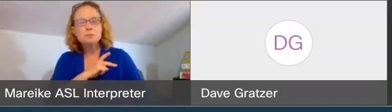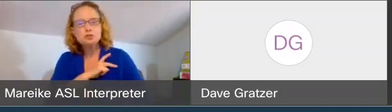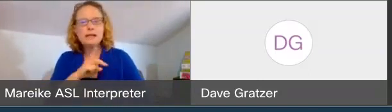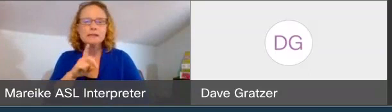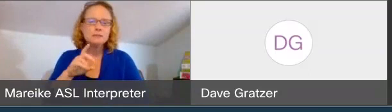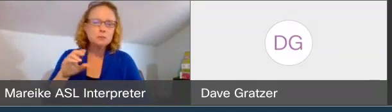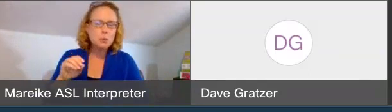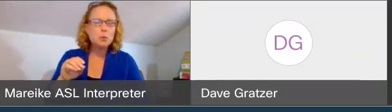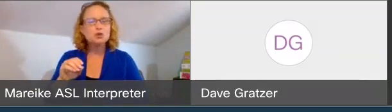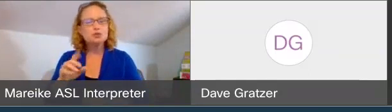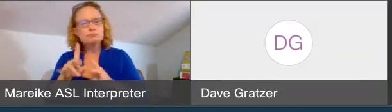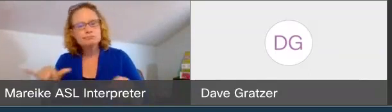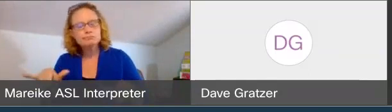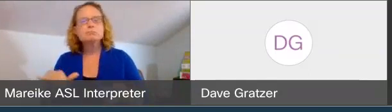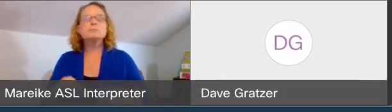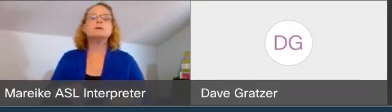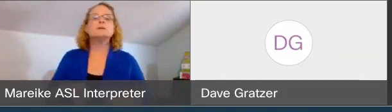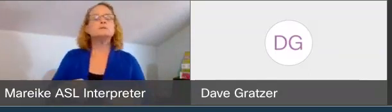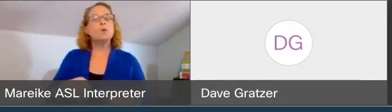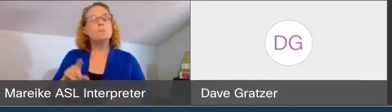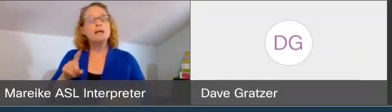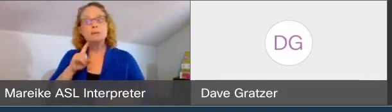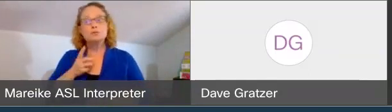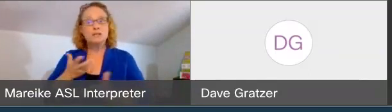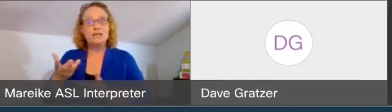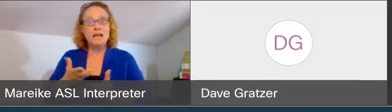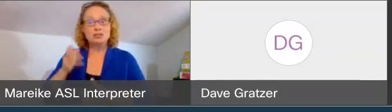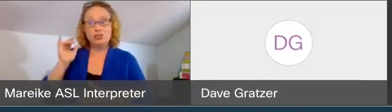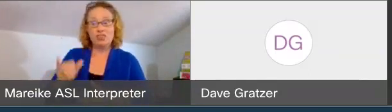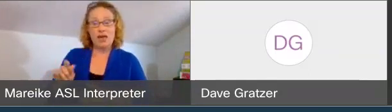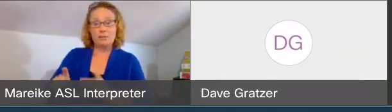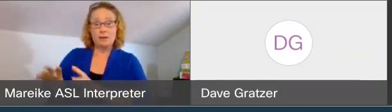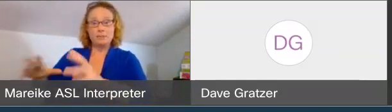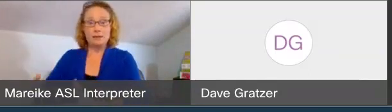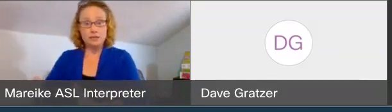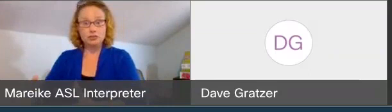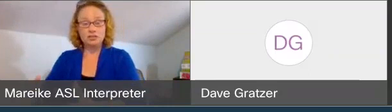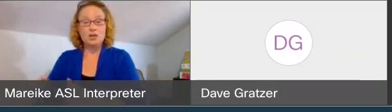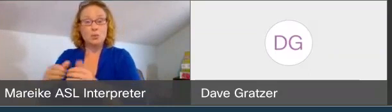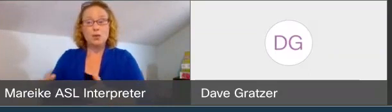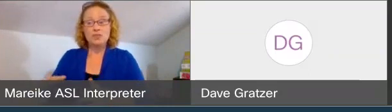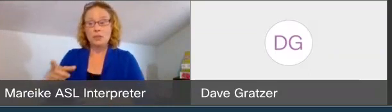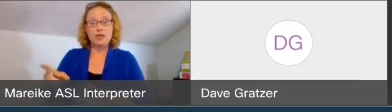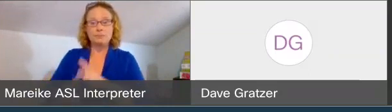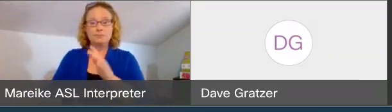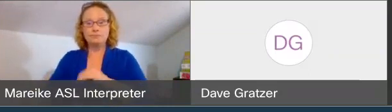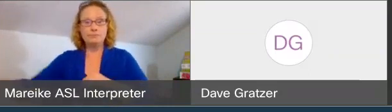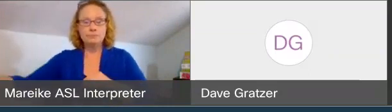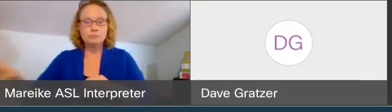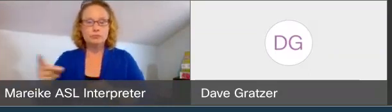being able to engage a FACT population without sort of losing them right away, lost a services,